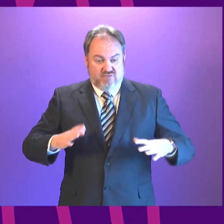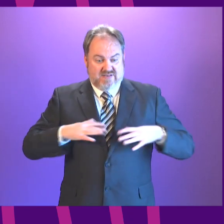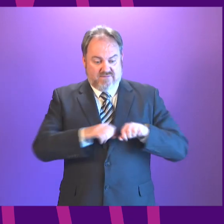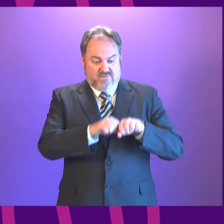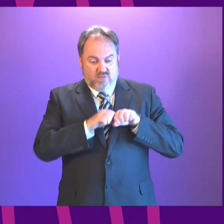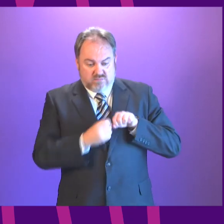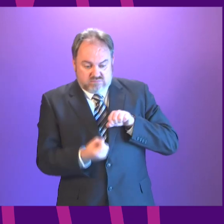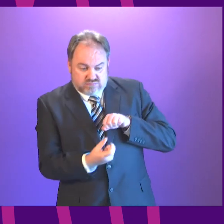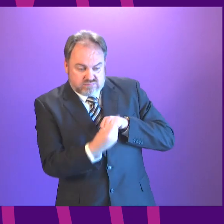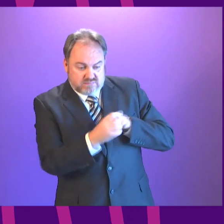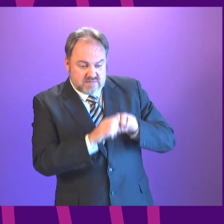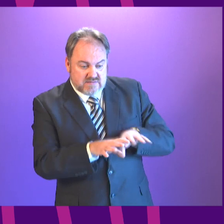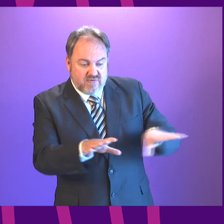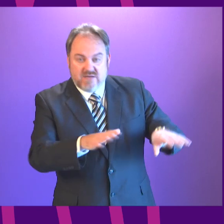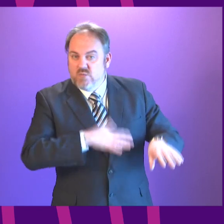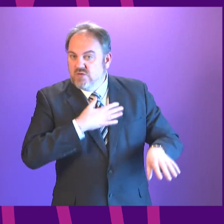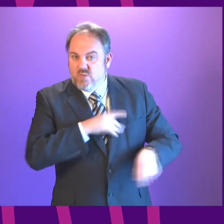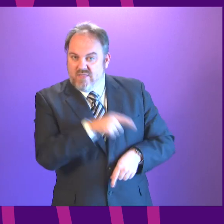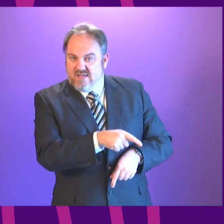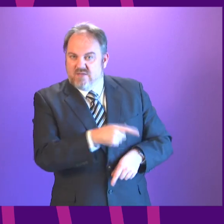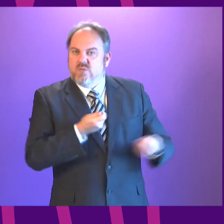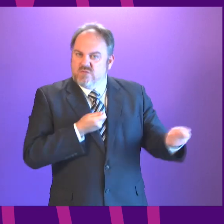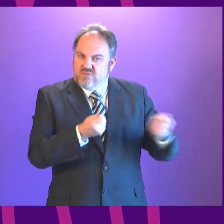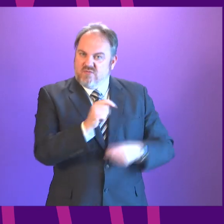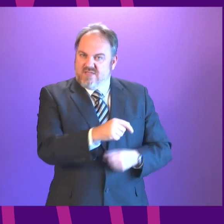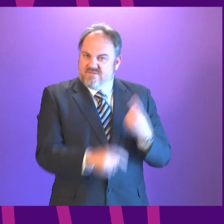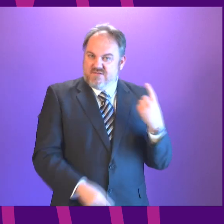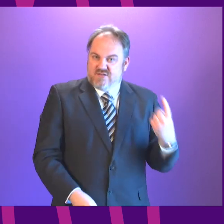avoid a significant deterioration in our situation over the next few weeks, caused by the new